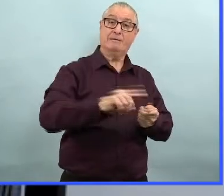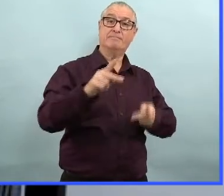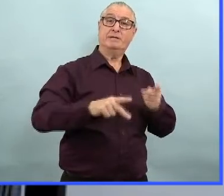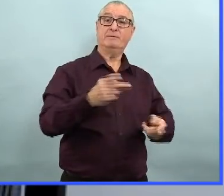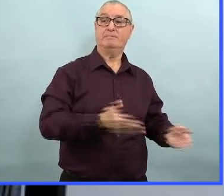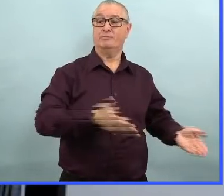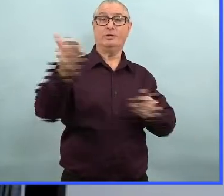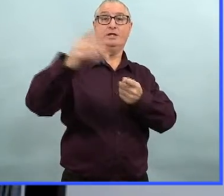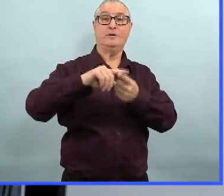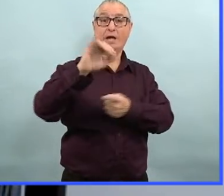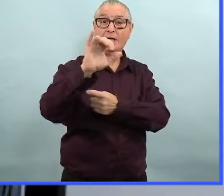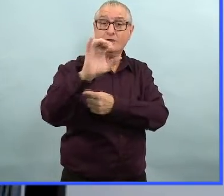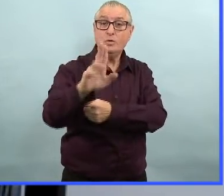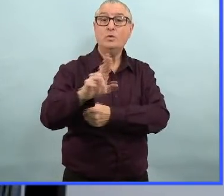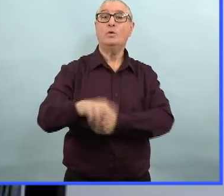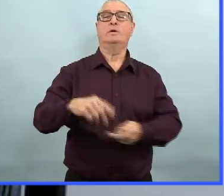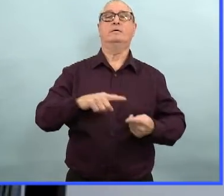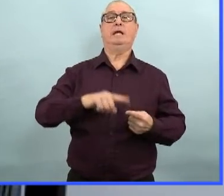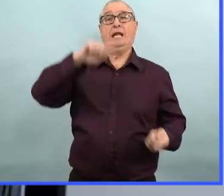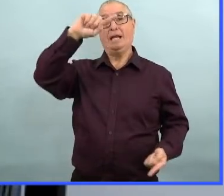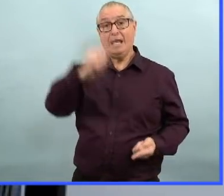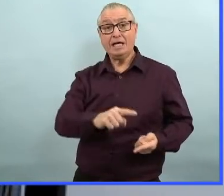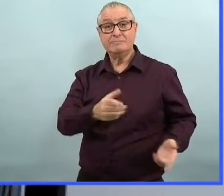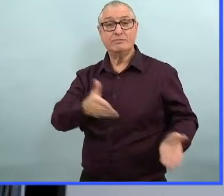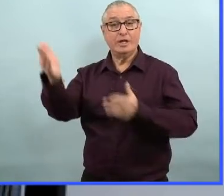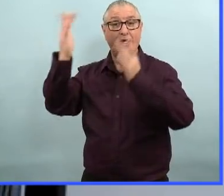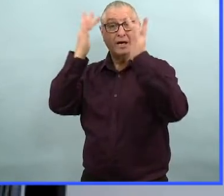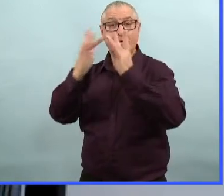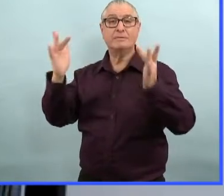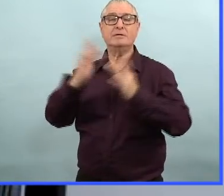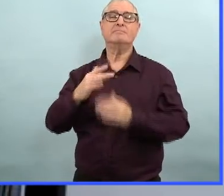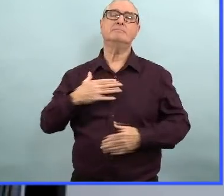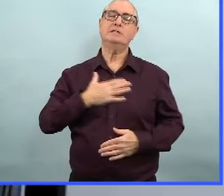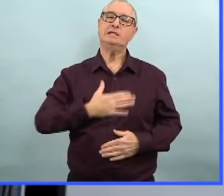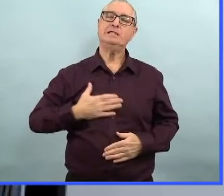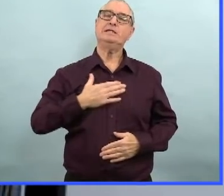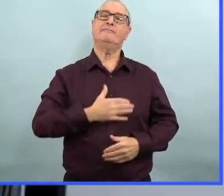all manitobans for everything that you're doing so far and we can now go to questions